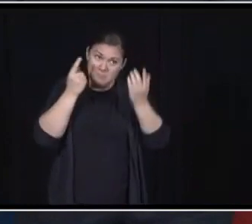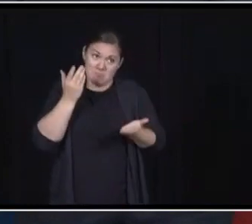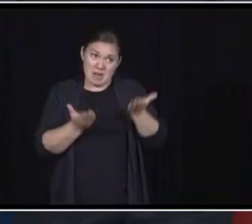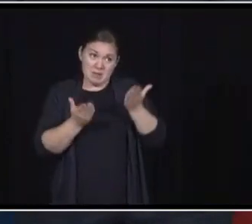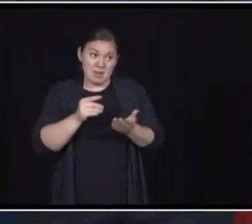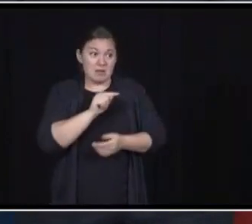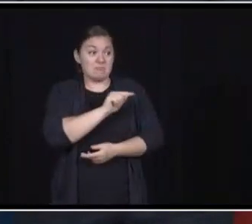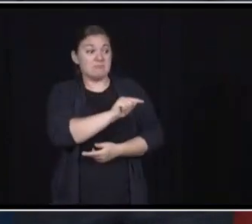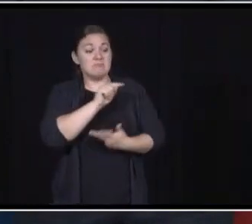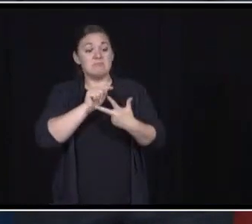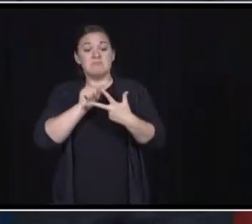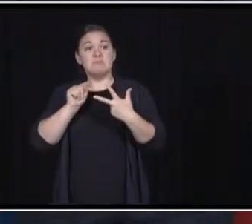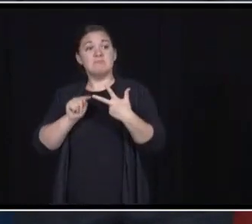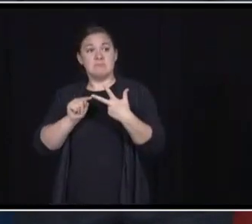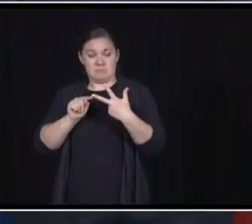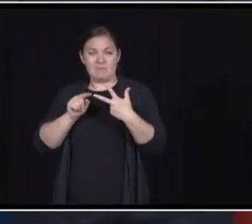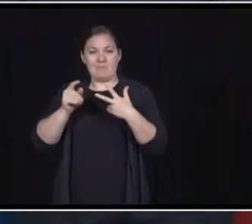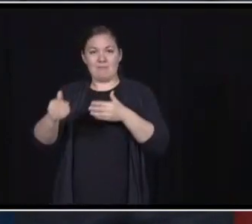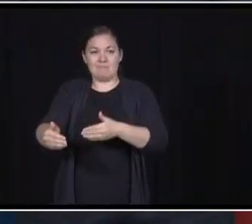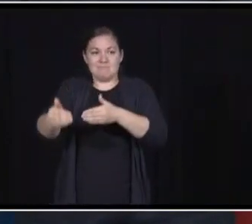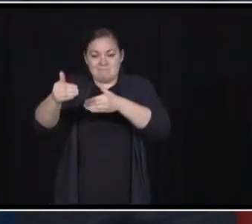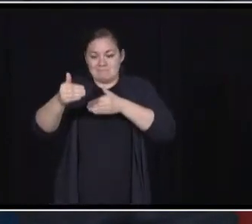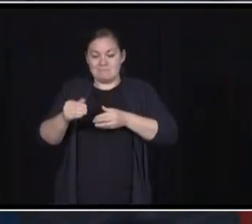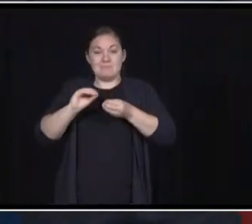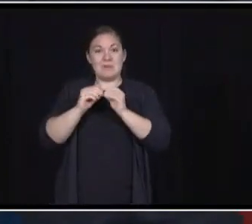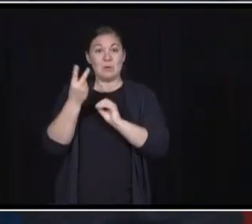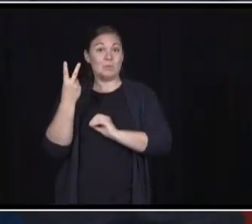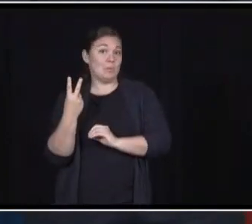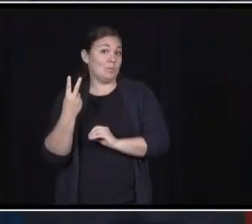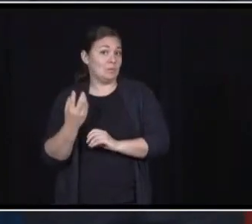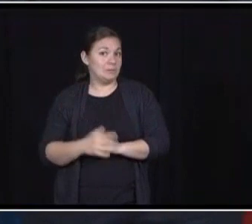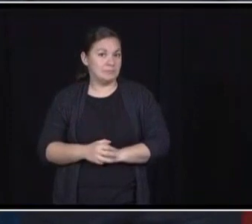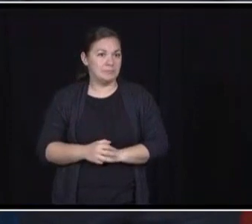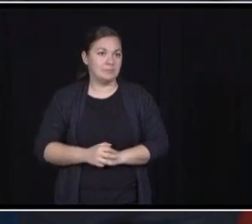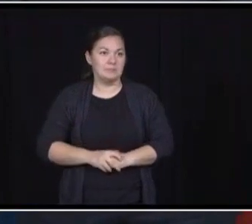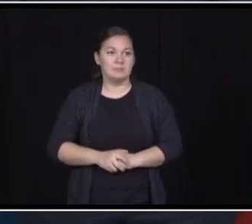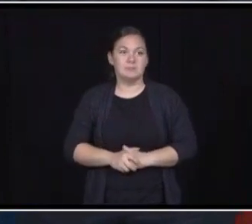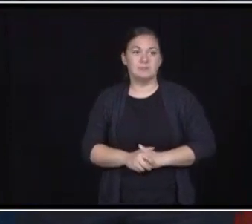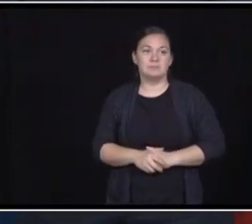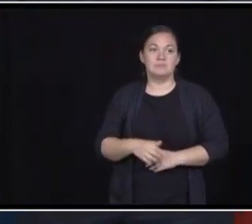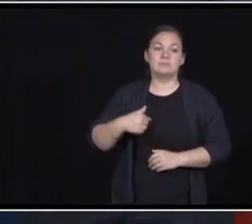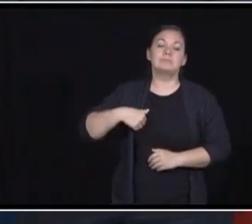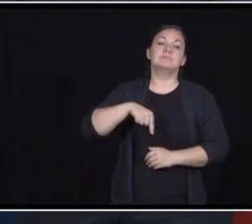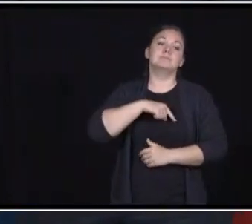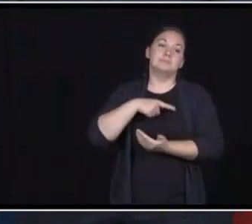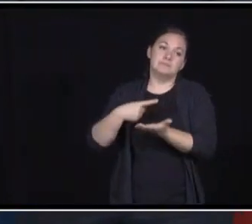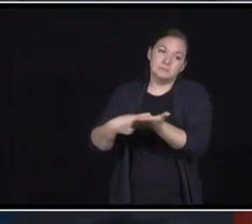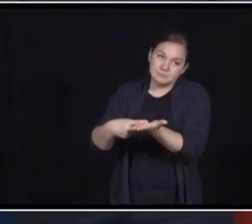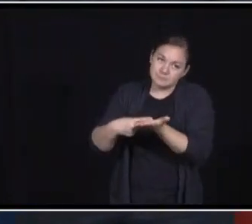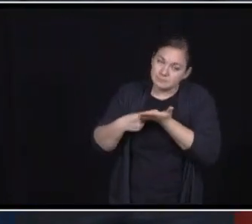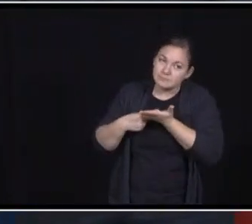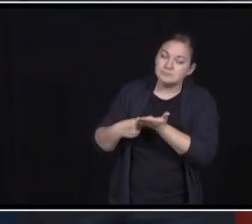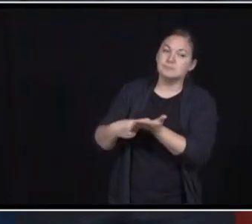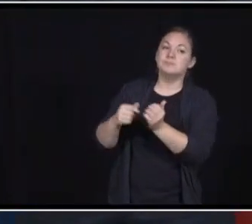the handle this. Are you looking to move any of these regions are recommend that the government moves these